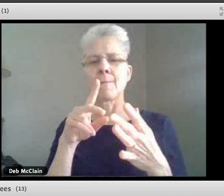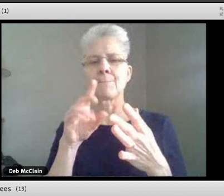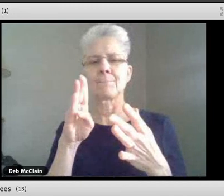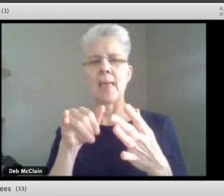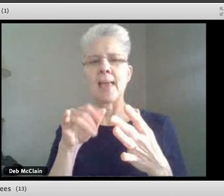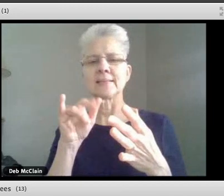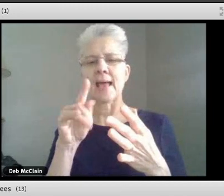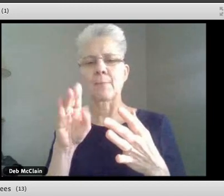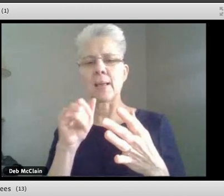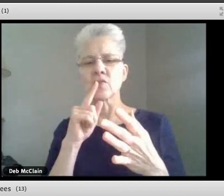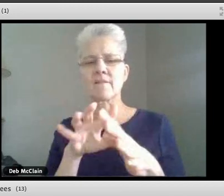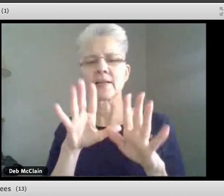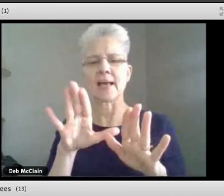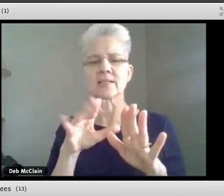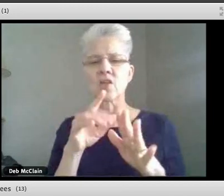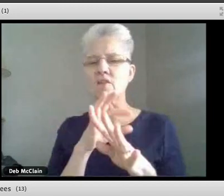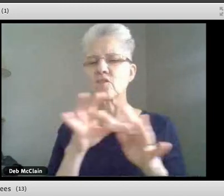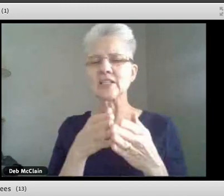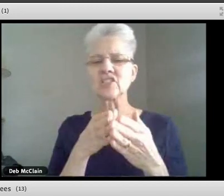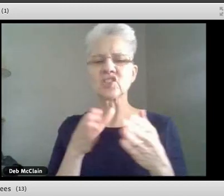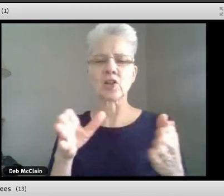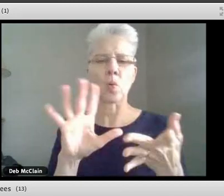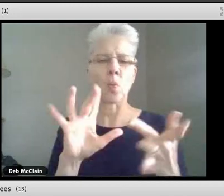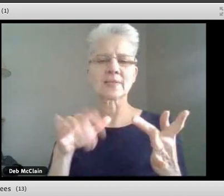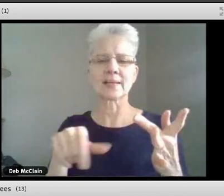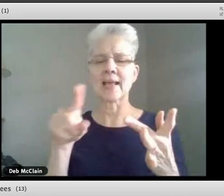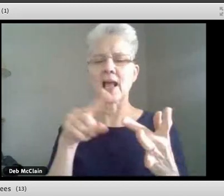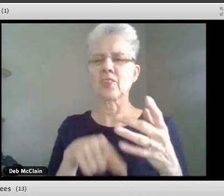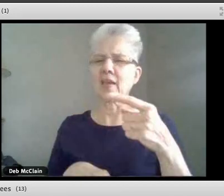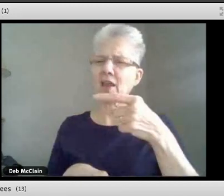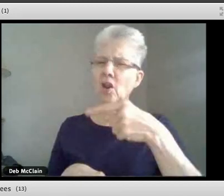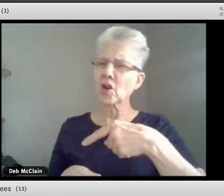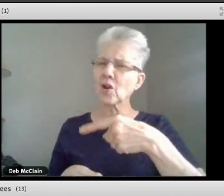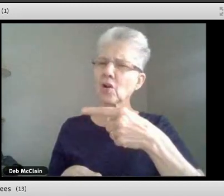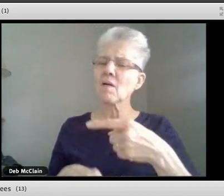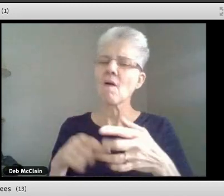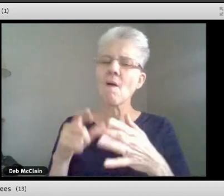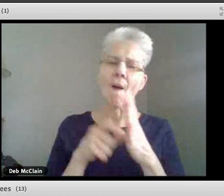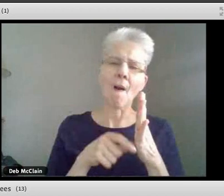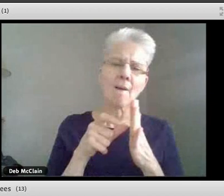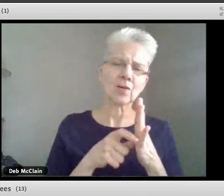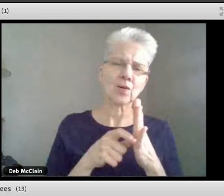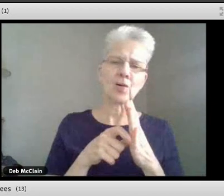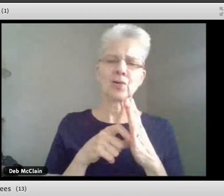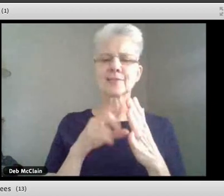articles, statistics and directories, so this is all laid out here for you to look at later.